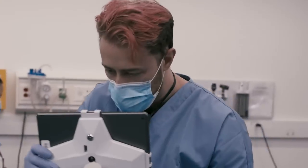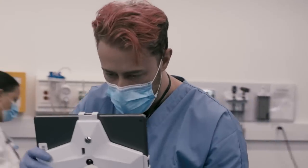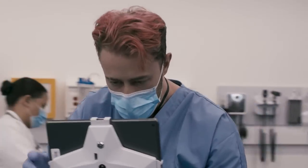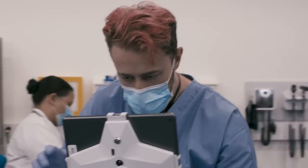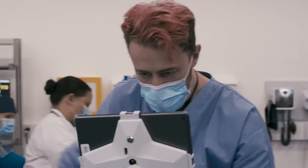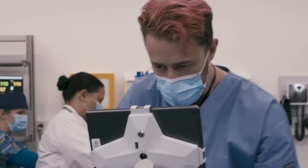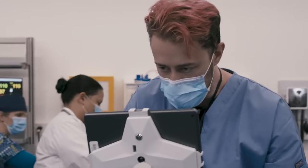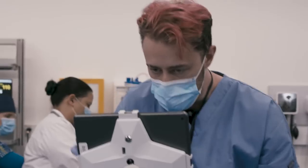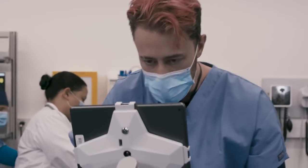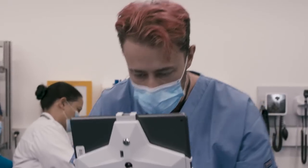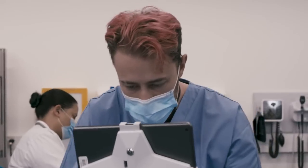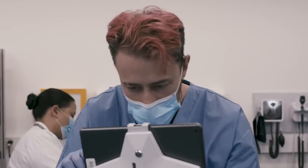And we have power!